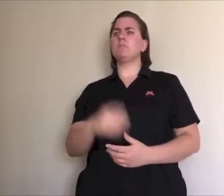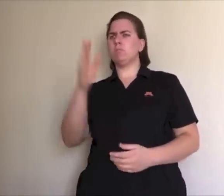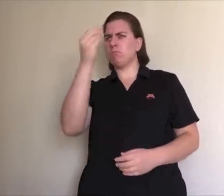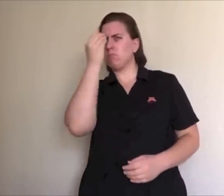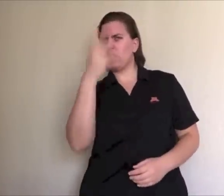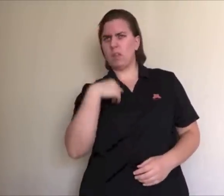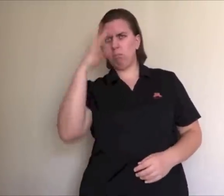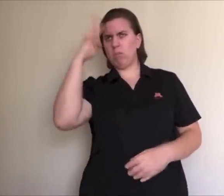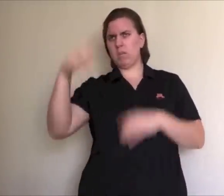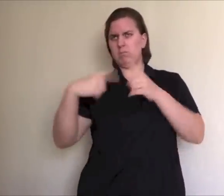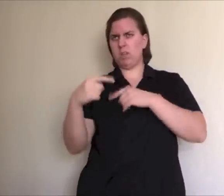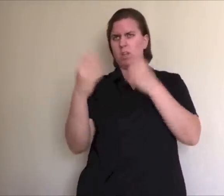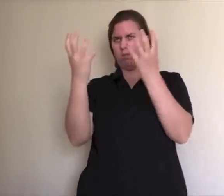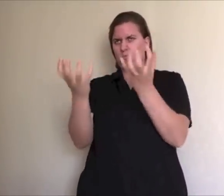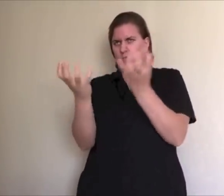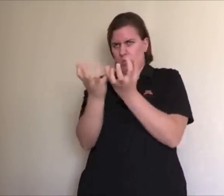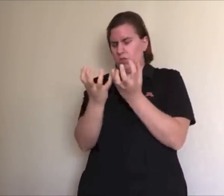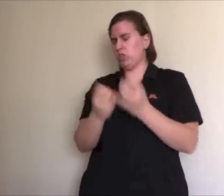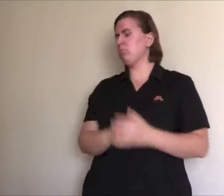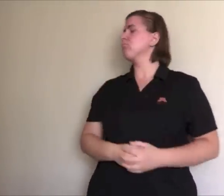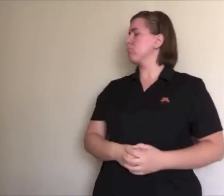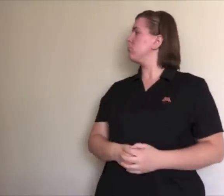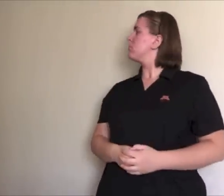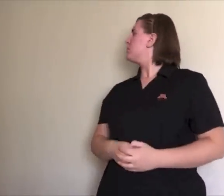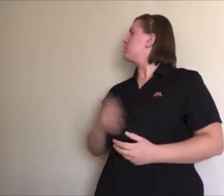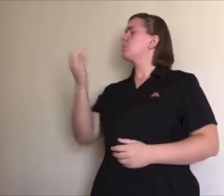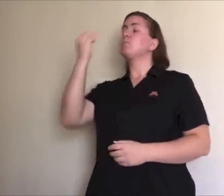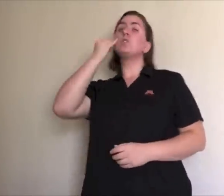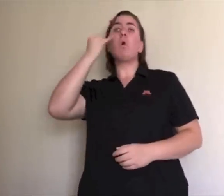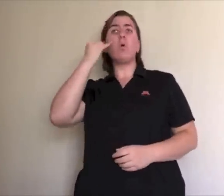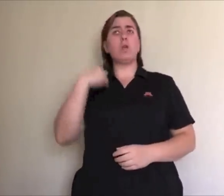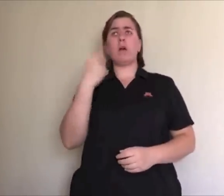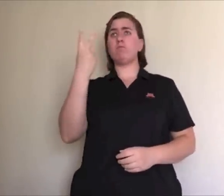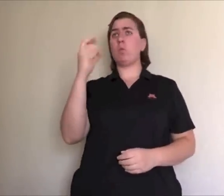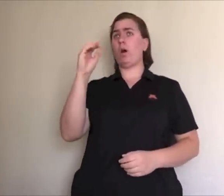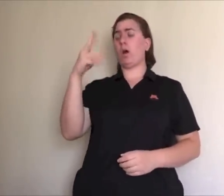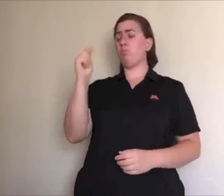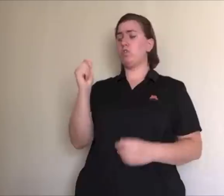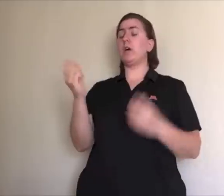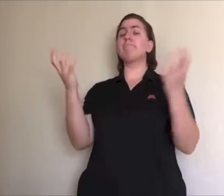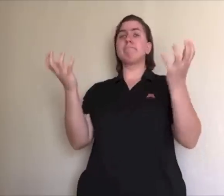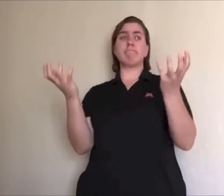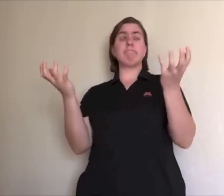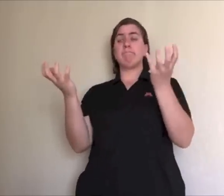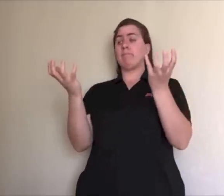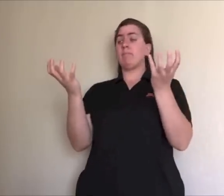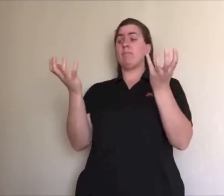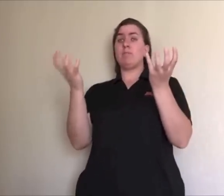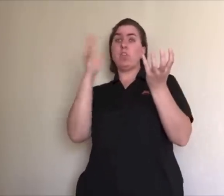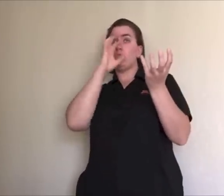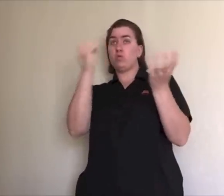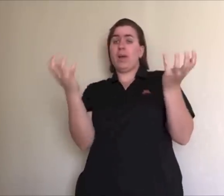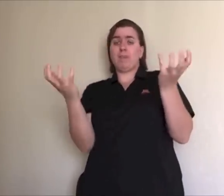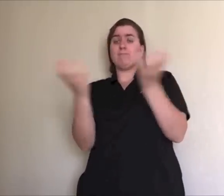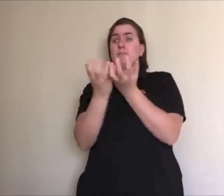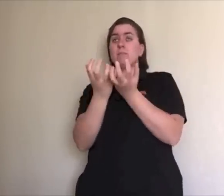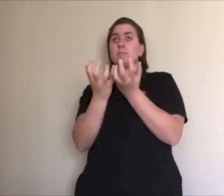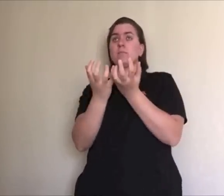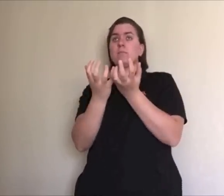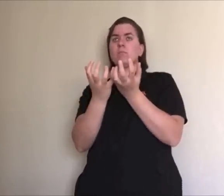Terp: FYI, I came up with this sign for gravitation. (demonstrates sign for BALLS as in testicles) Professor: Suppose you have two objects they are naturally drawn towards each other by gravitation.